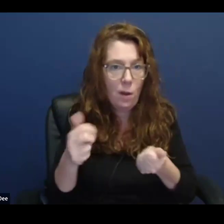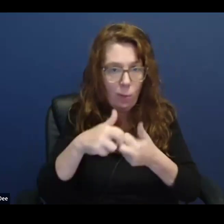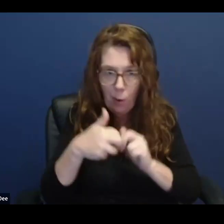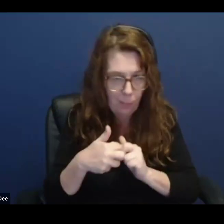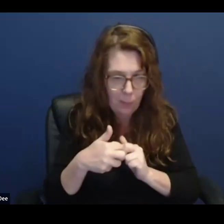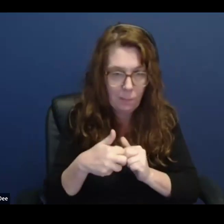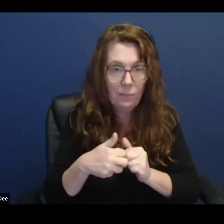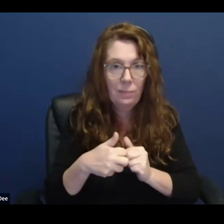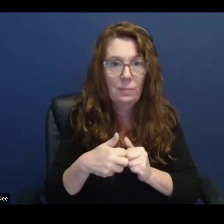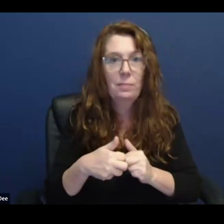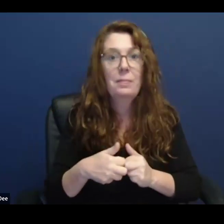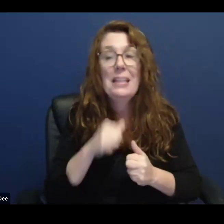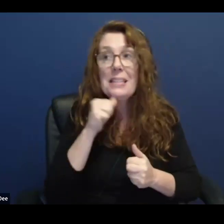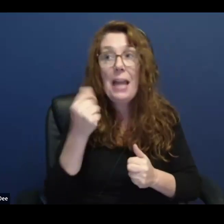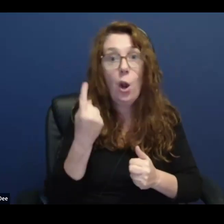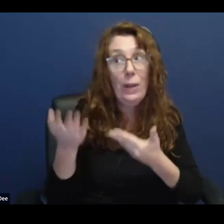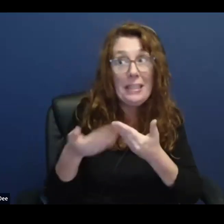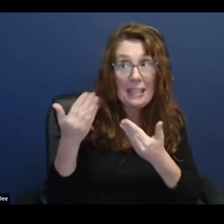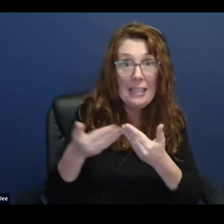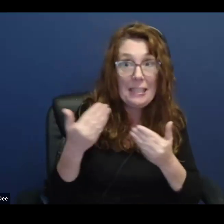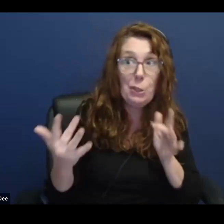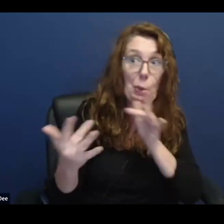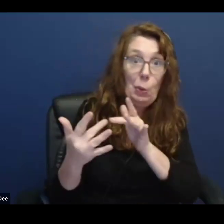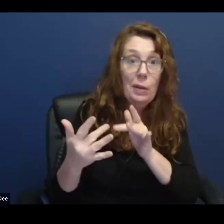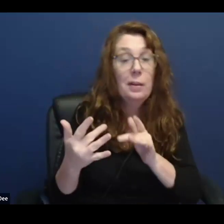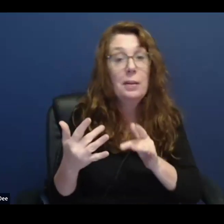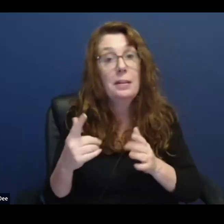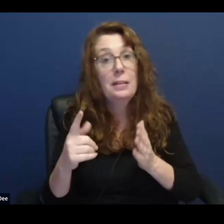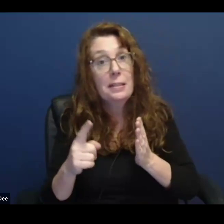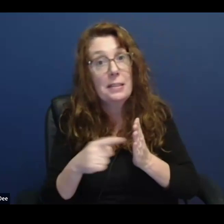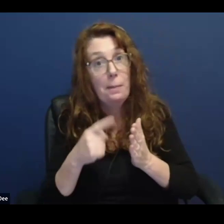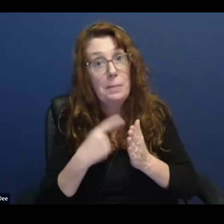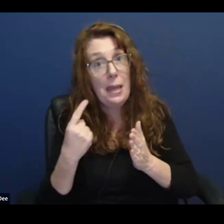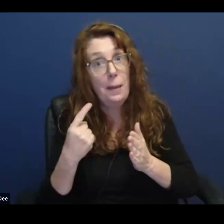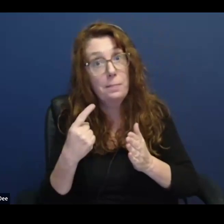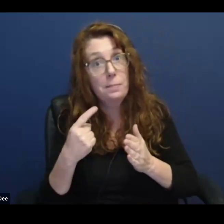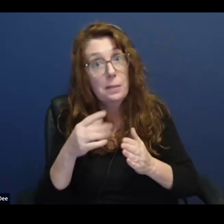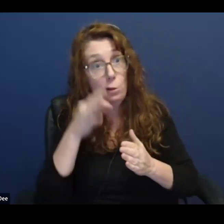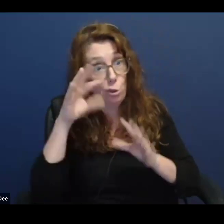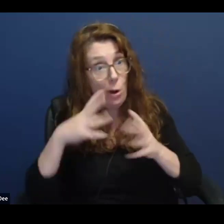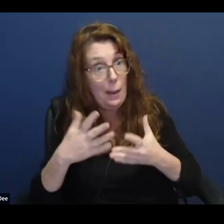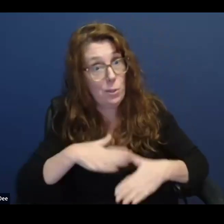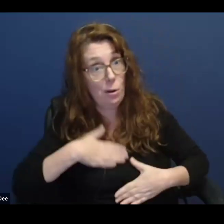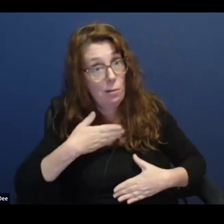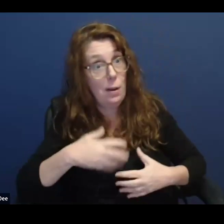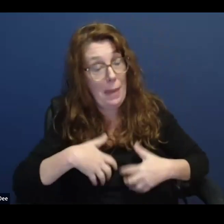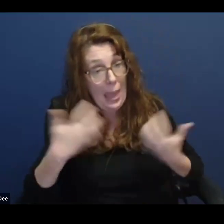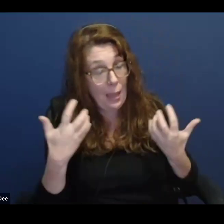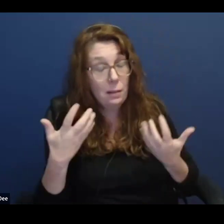it easy? No. It are the Tribes potentially going to be really mad? Yes. But you know what? That's